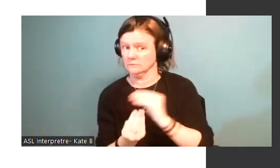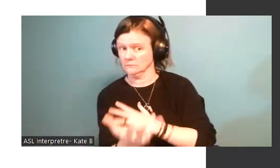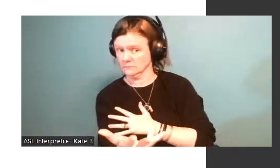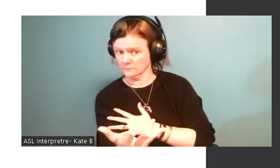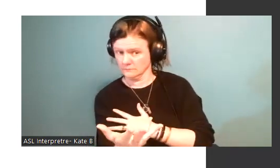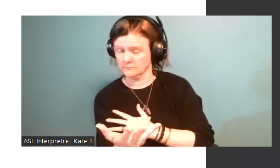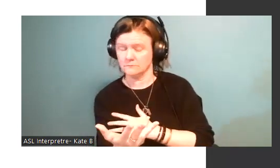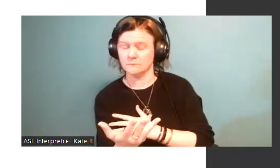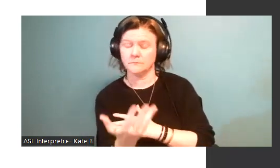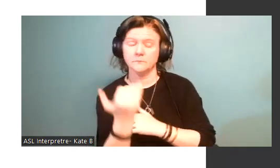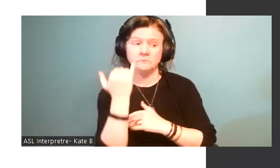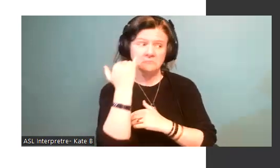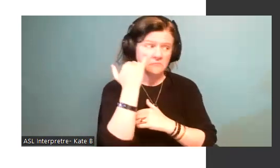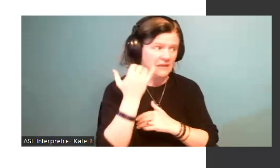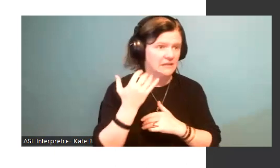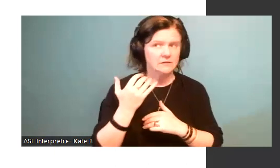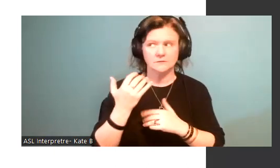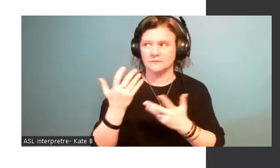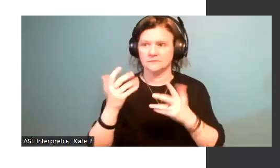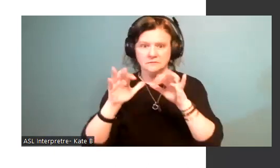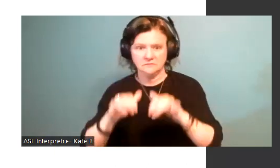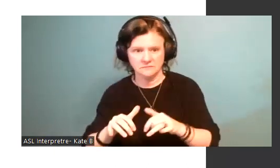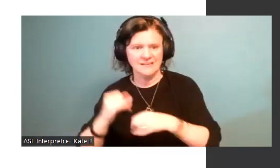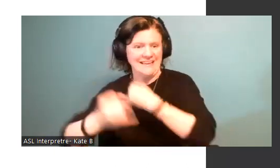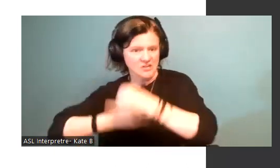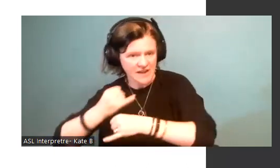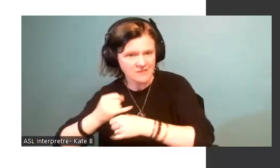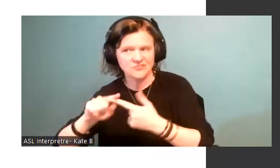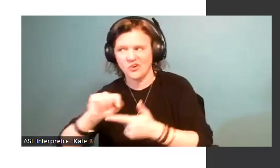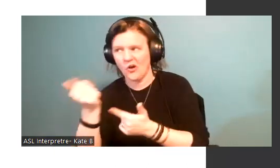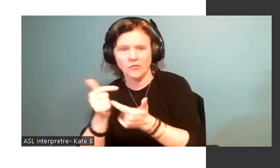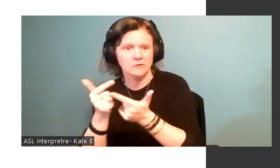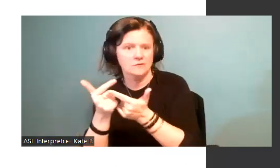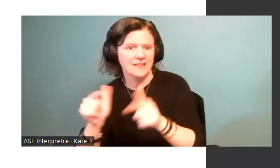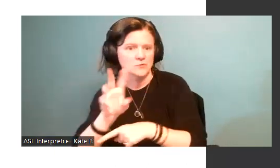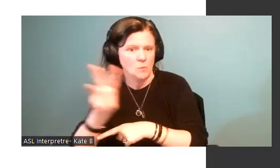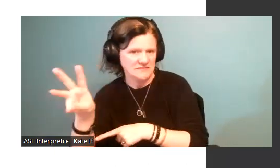might change to Spanish if you run it through Google translate. The ARIA label will stay in the